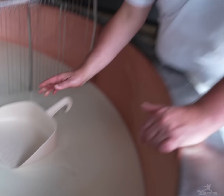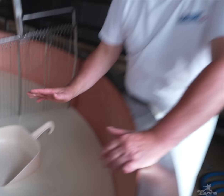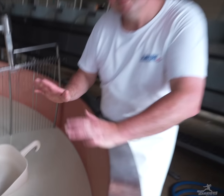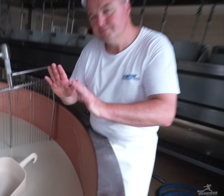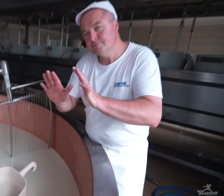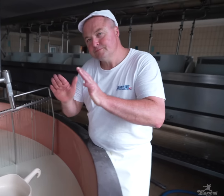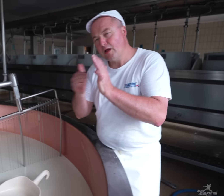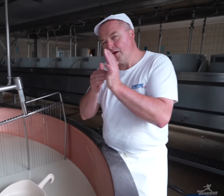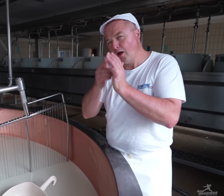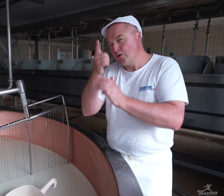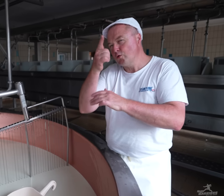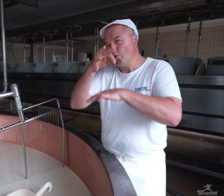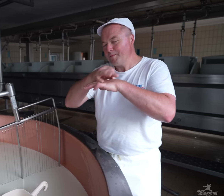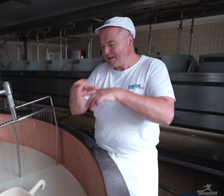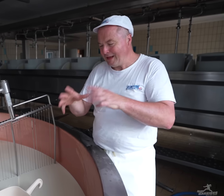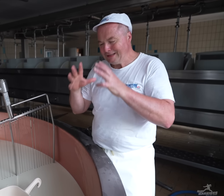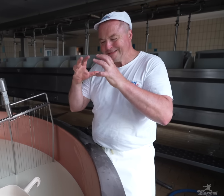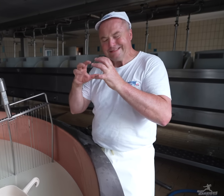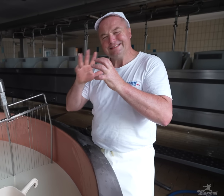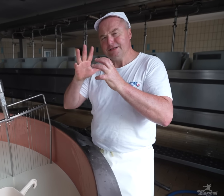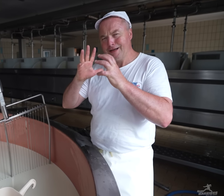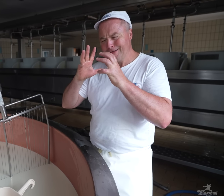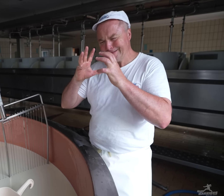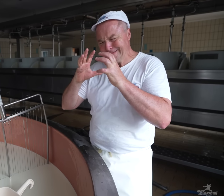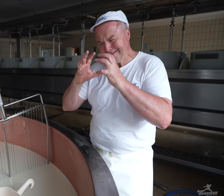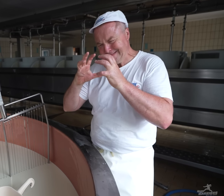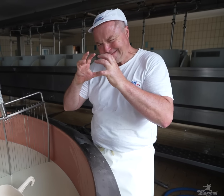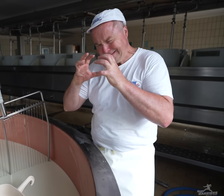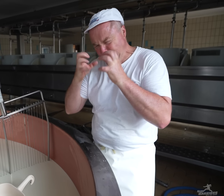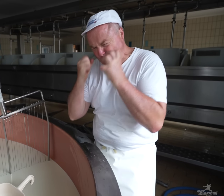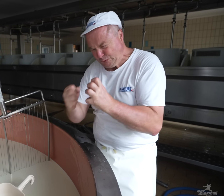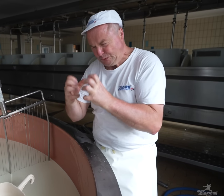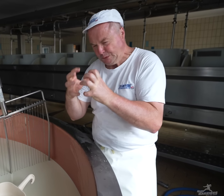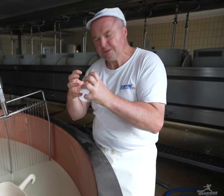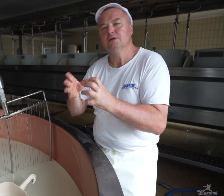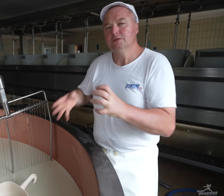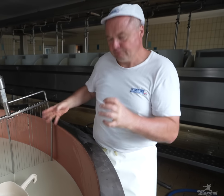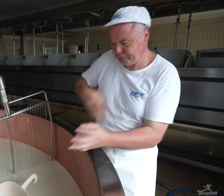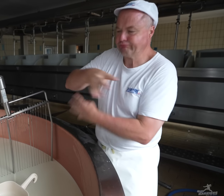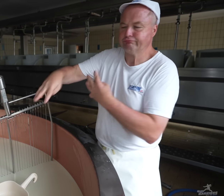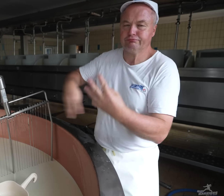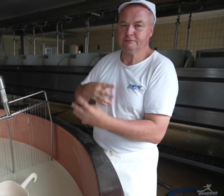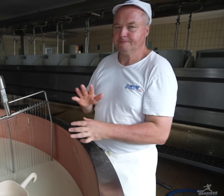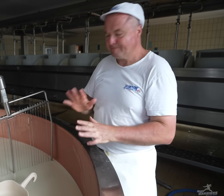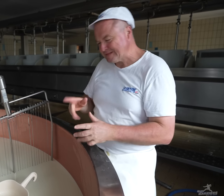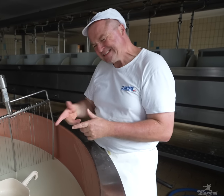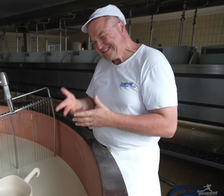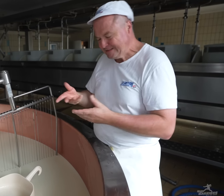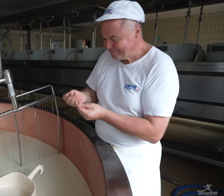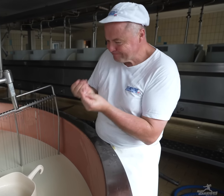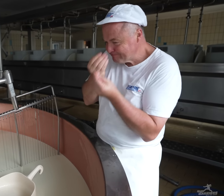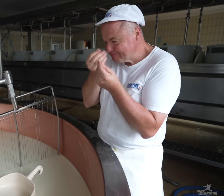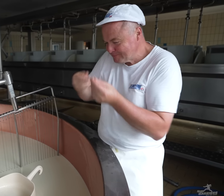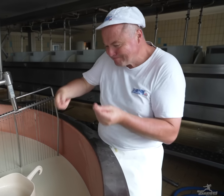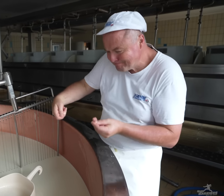This isn’t quite ready yet. When it’s denser, we can slice through it with this machine. For now,